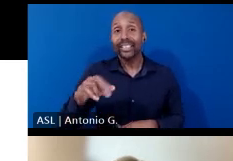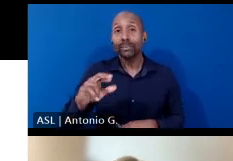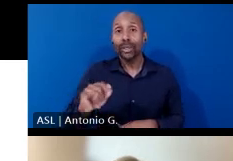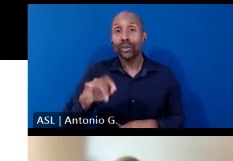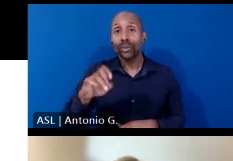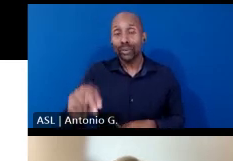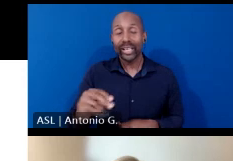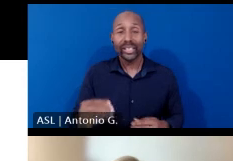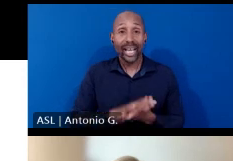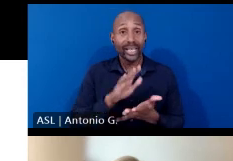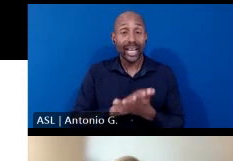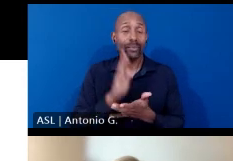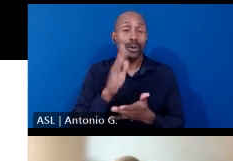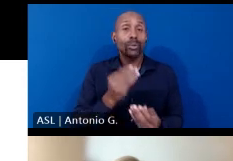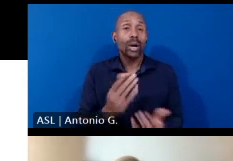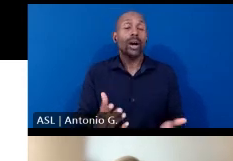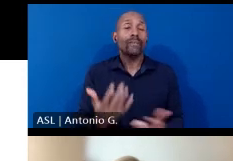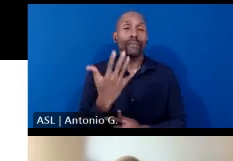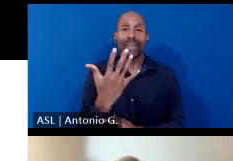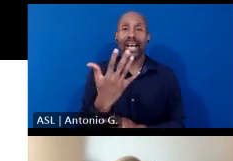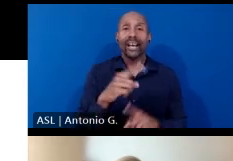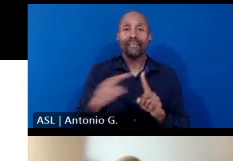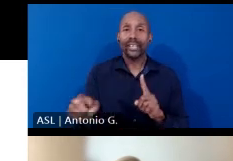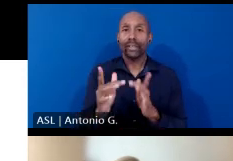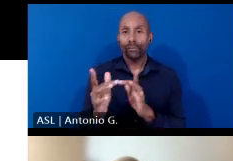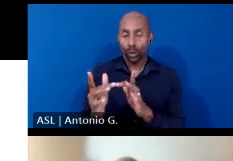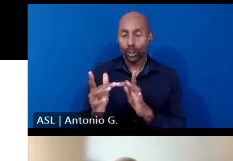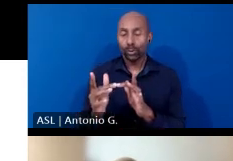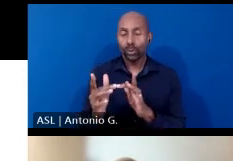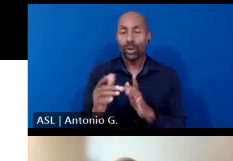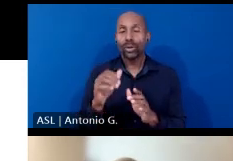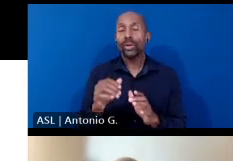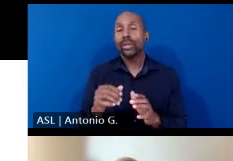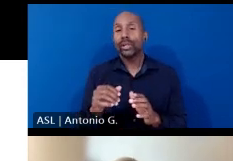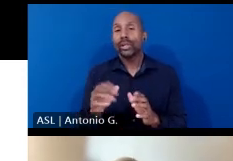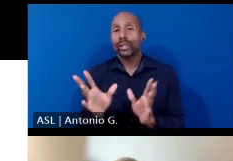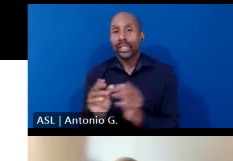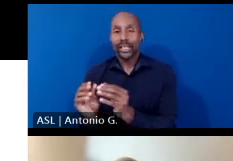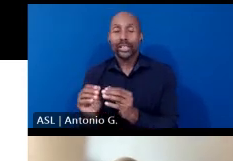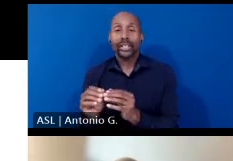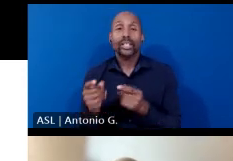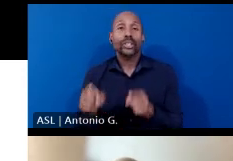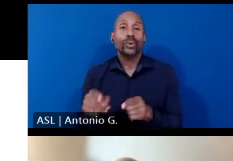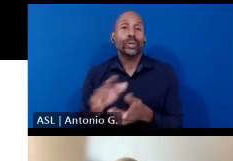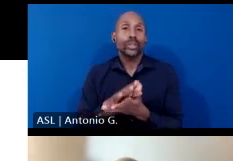virtual sessions over the course of the school year in the after school hours that teachers will be paid for.